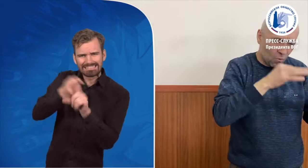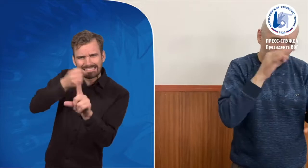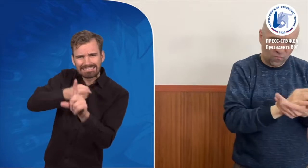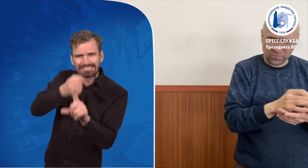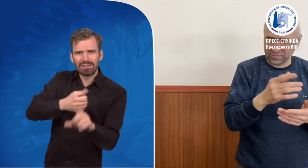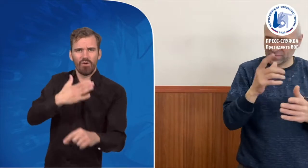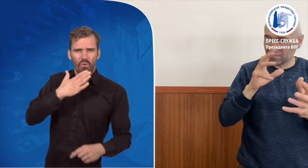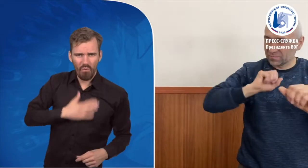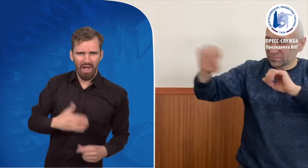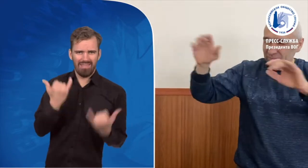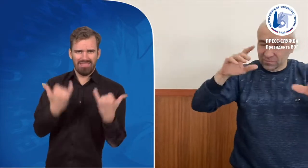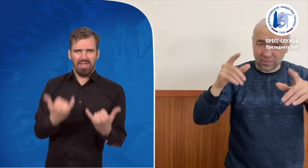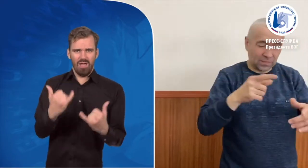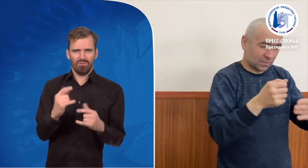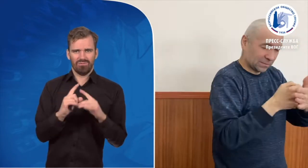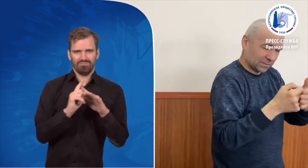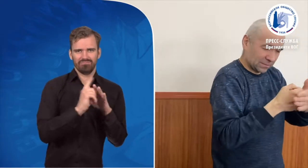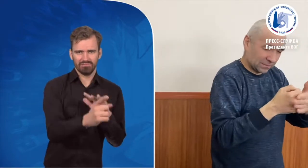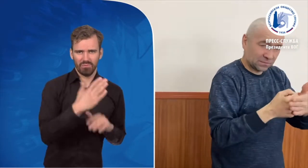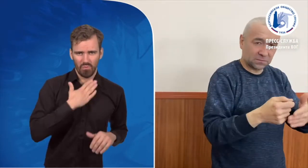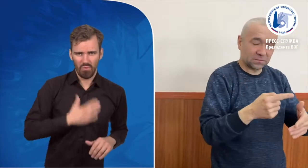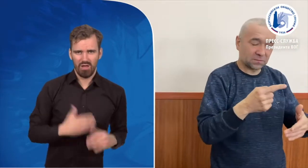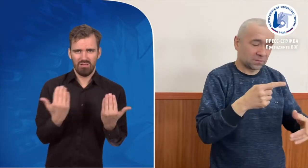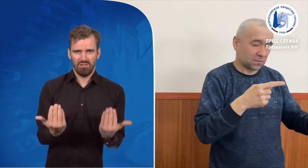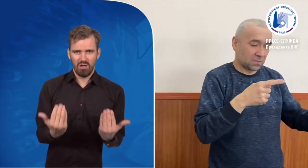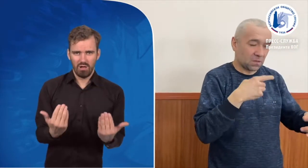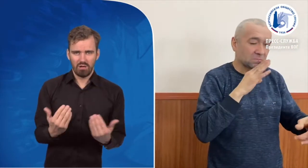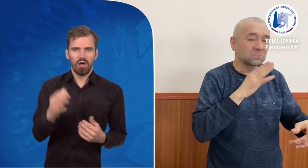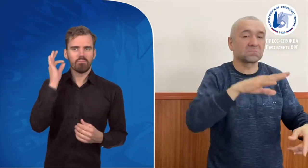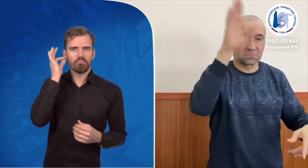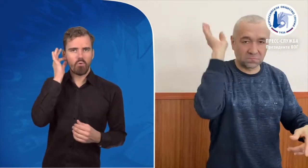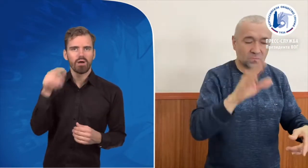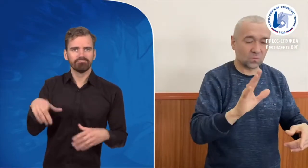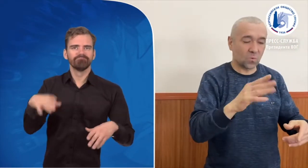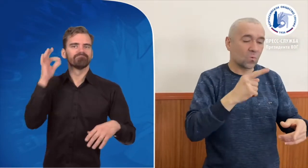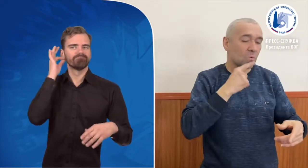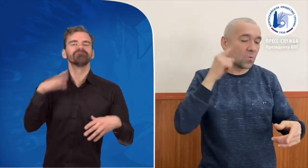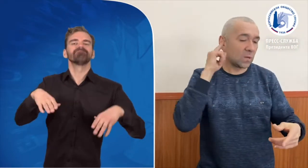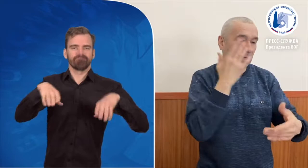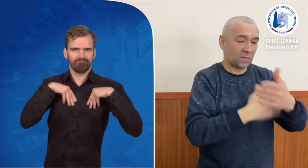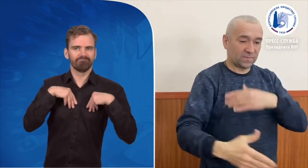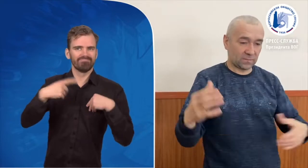Also, new arrivals were registered at the checkpoint and a list was kept. It turned out that those people whom we saw arrived yesterday